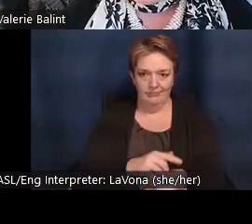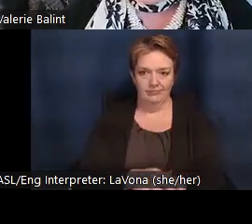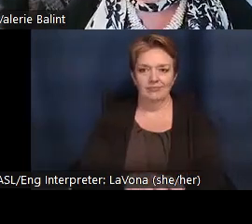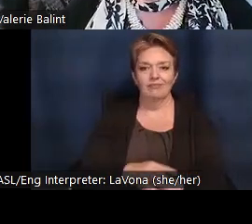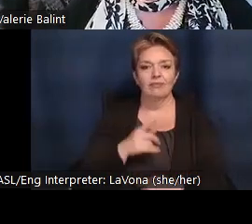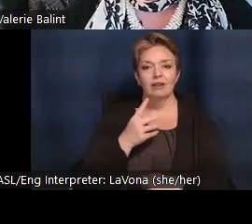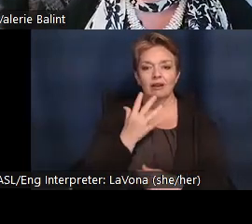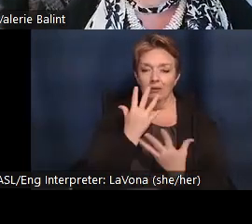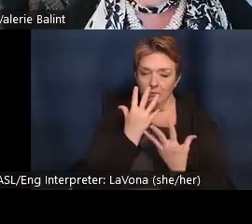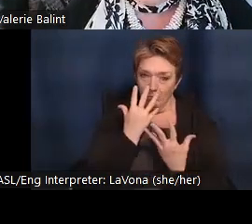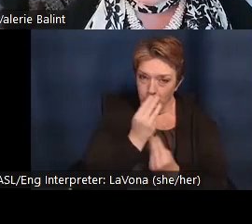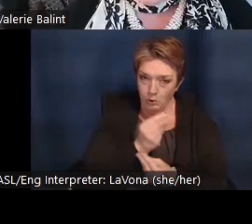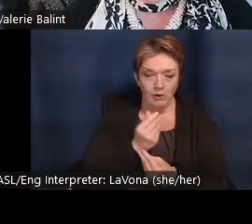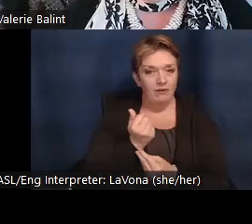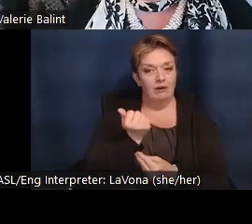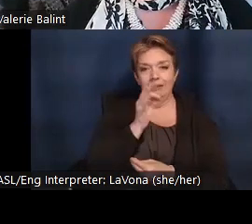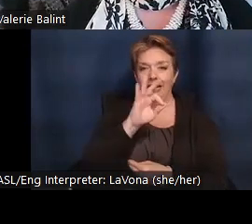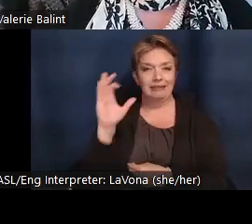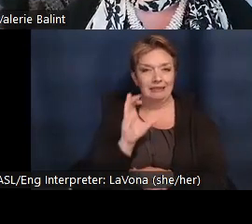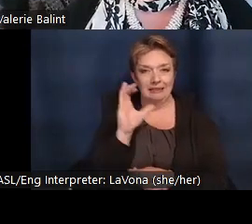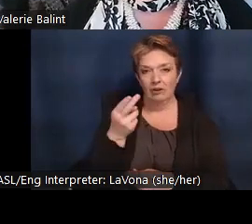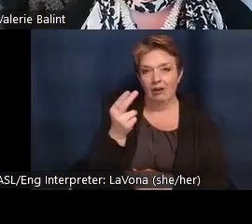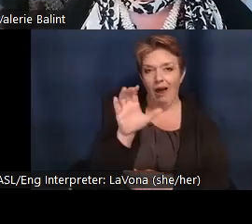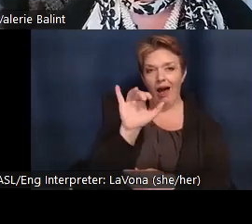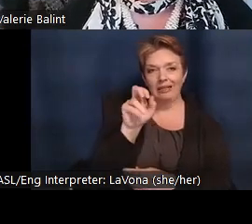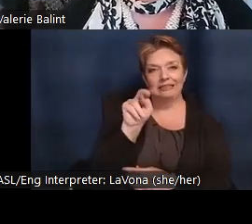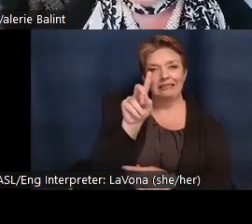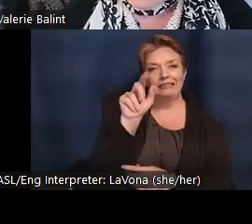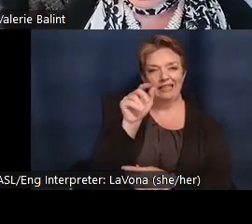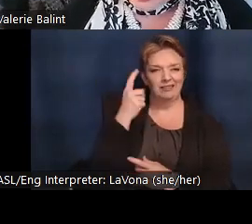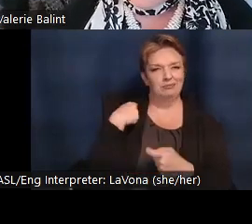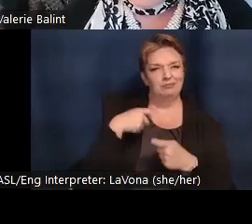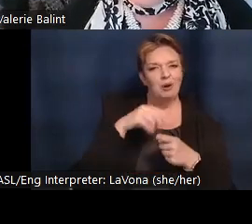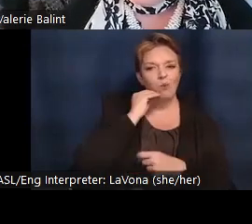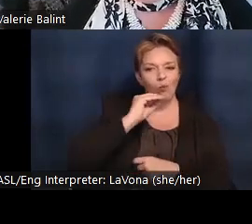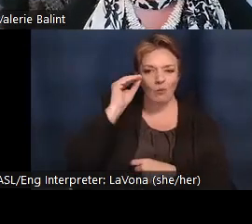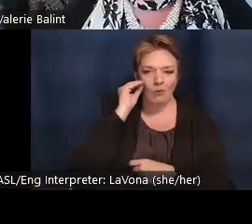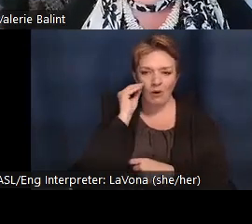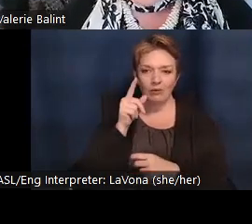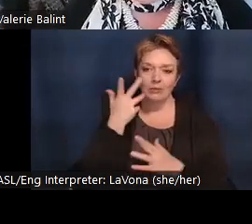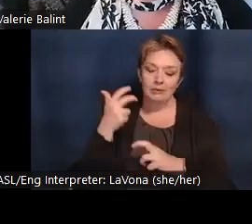taking in the stunning altarpiece while sitting in quiet contemplation in the chapel, outsides,